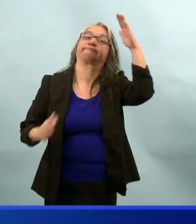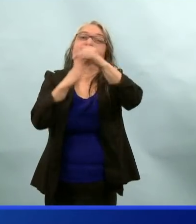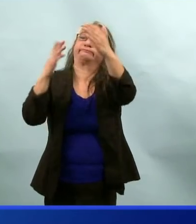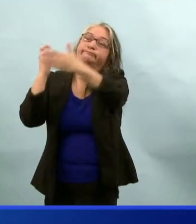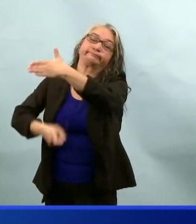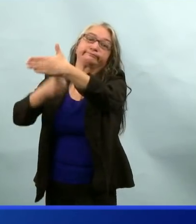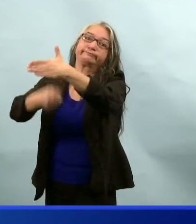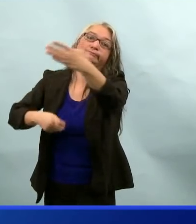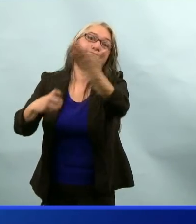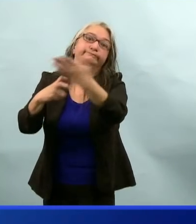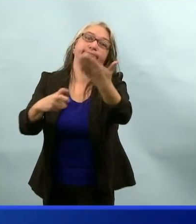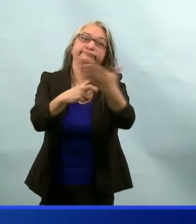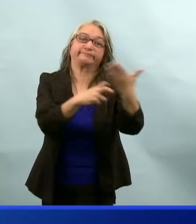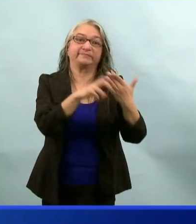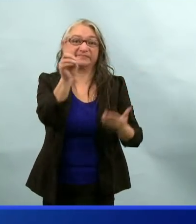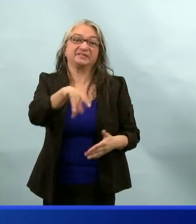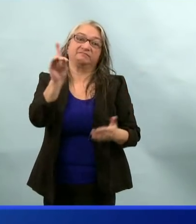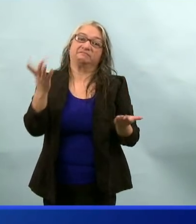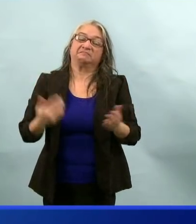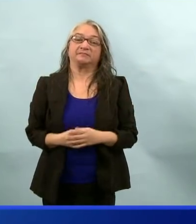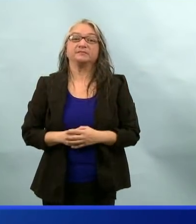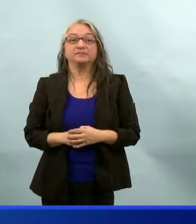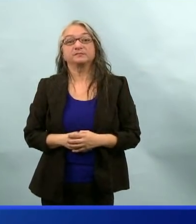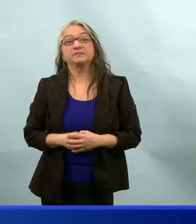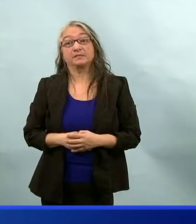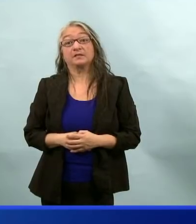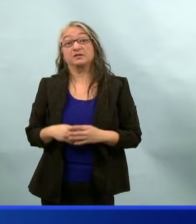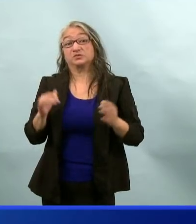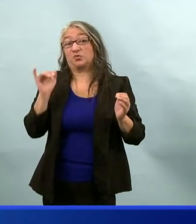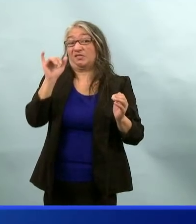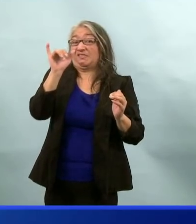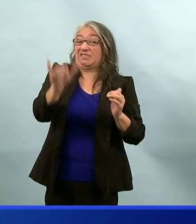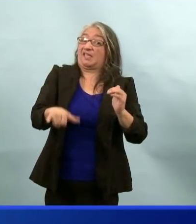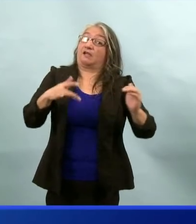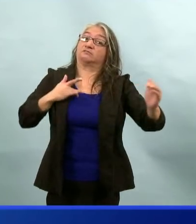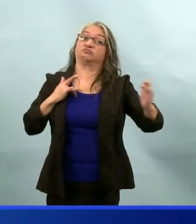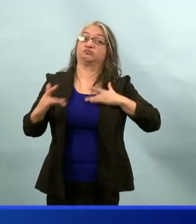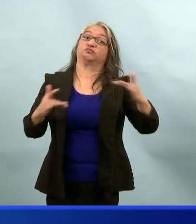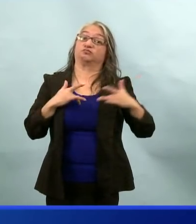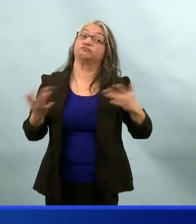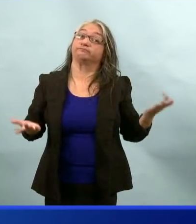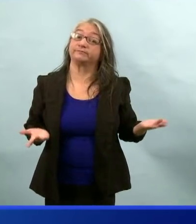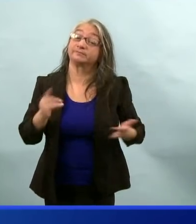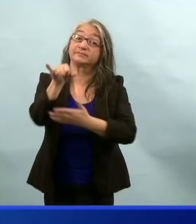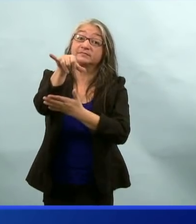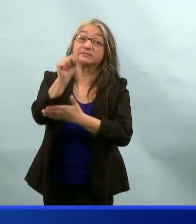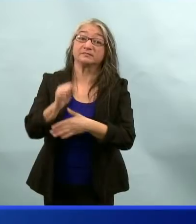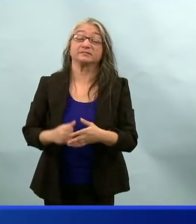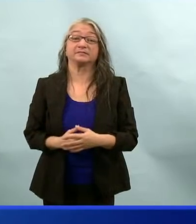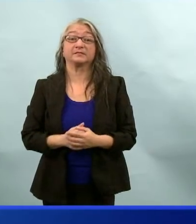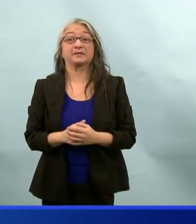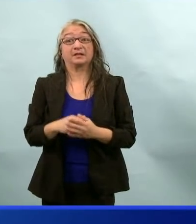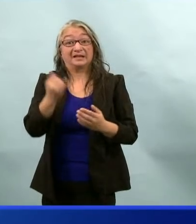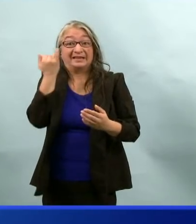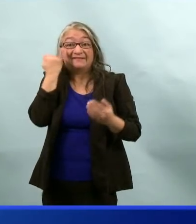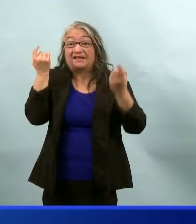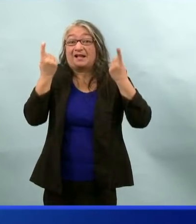so again you know it is concerning in relation to uh risk with unvaccinated individuals or people